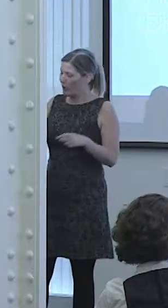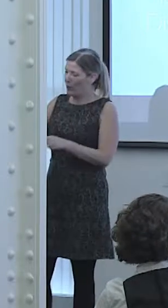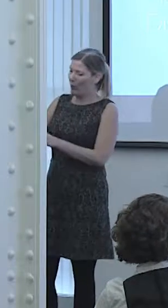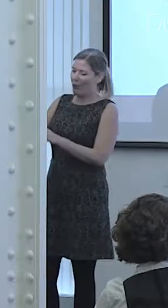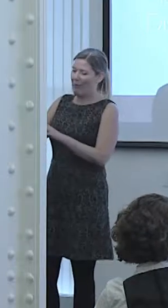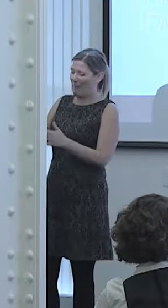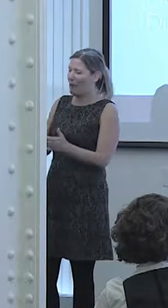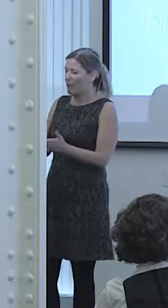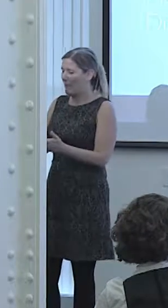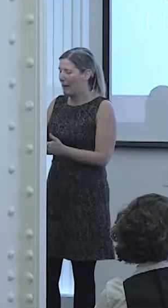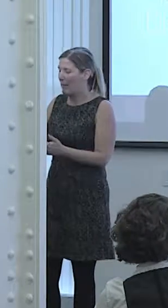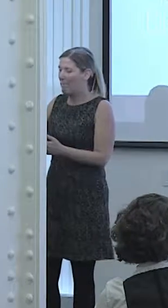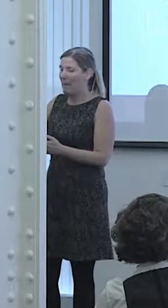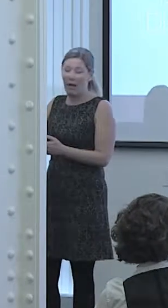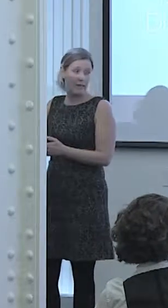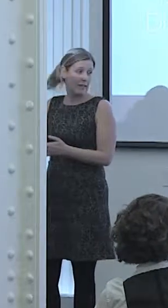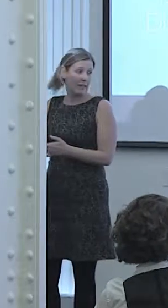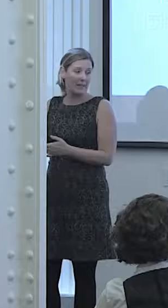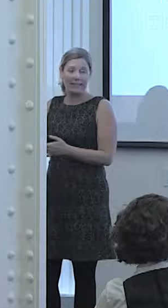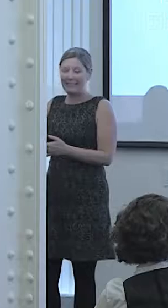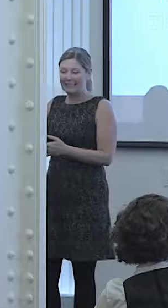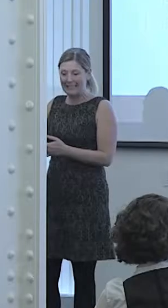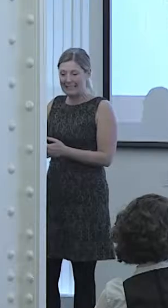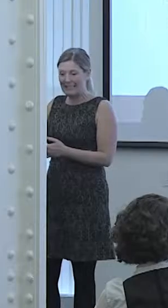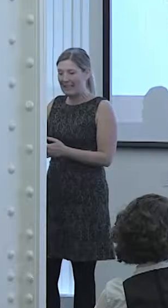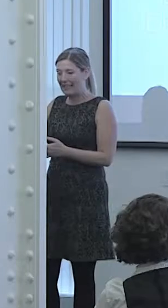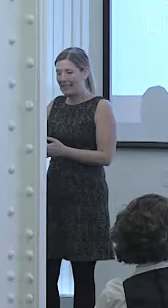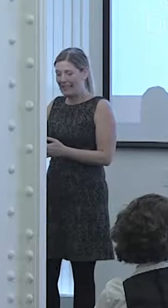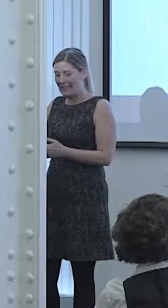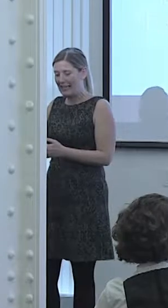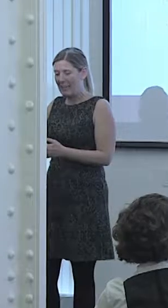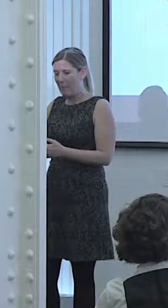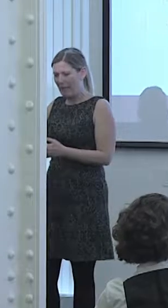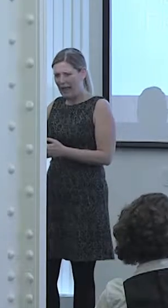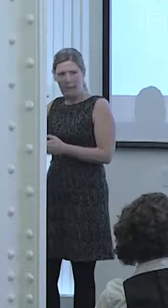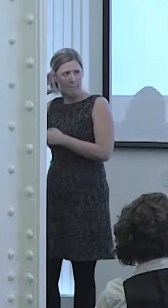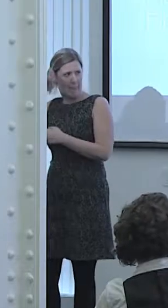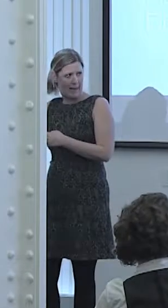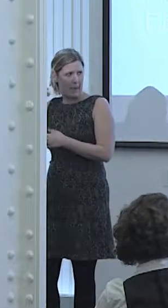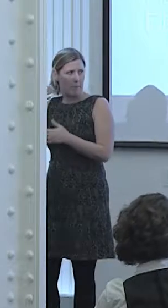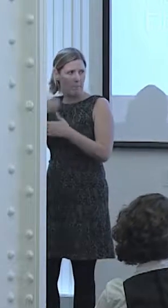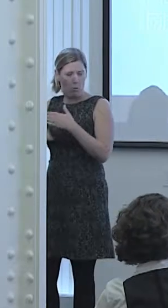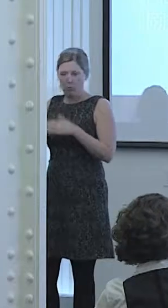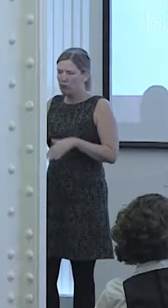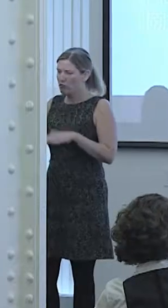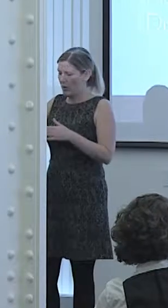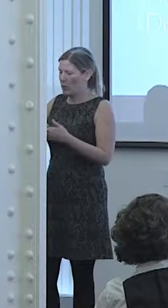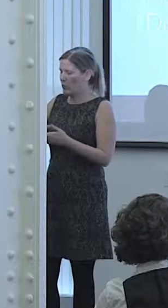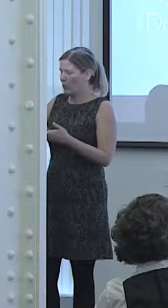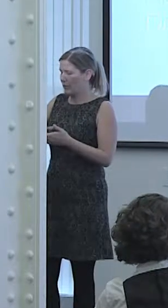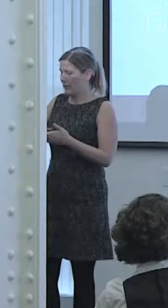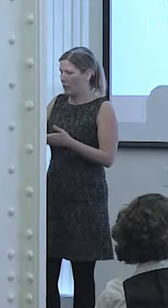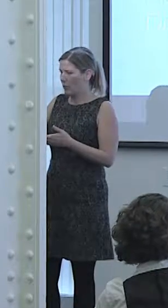polyamorous, disabled, kinky, black femme, and was born and raised in the USA.